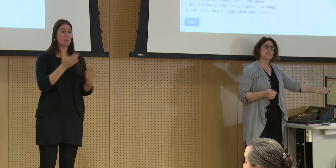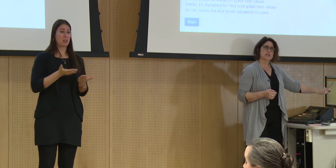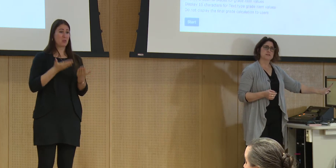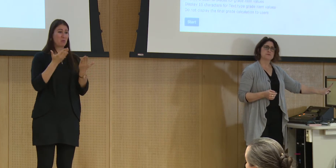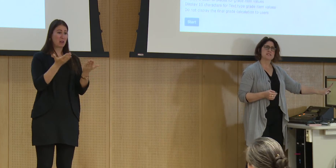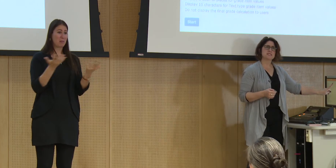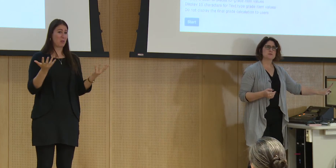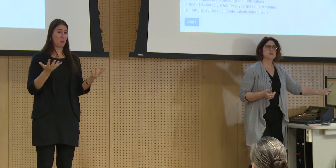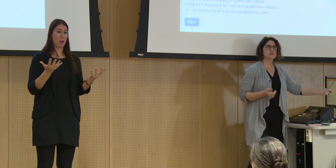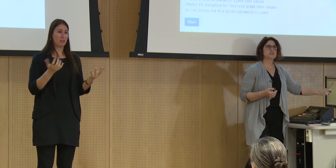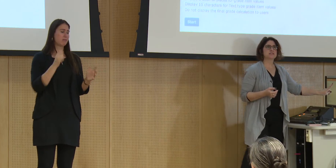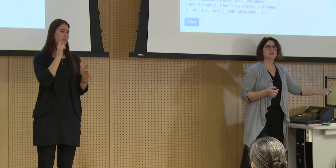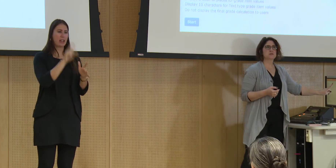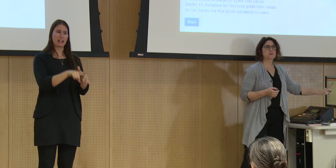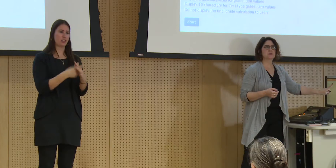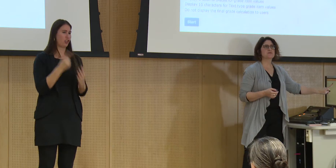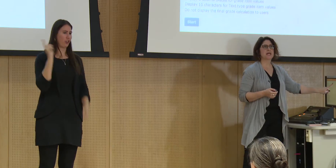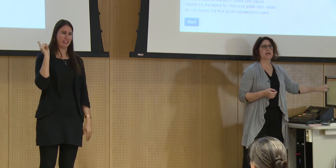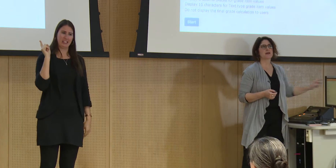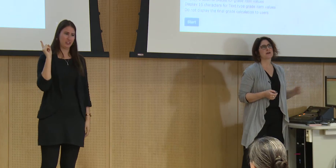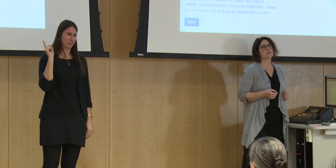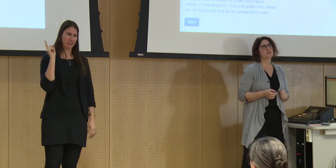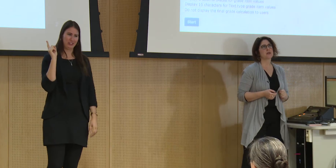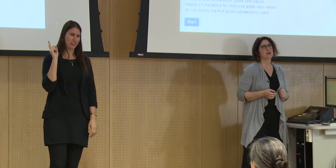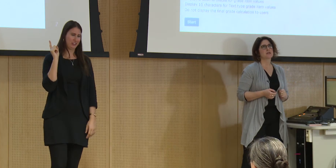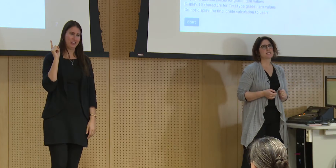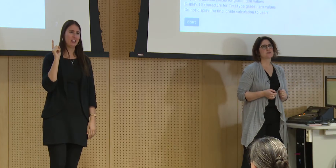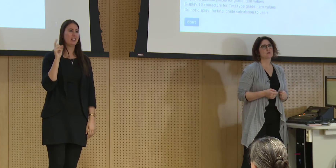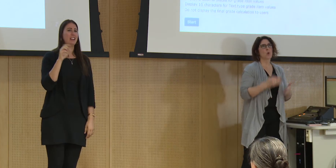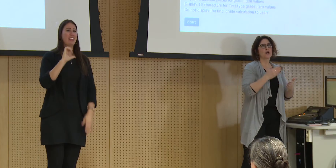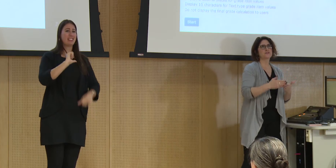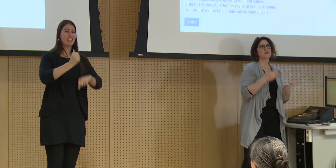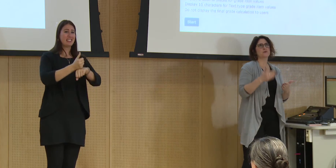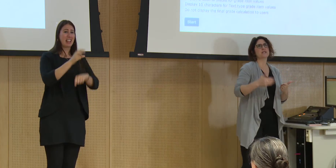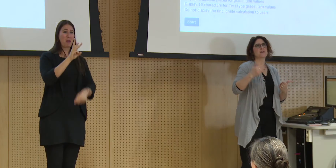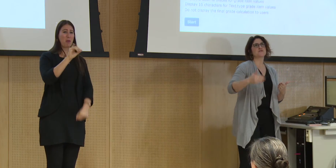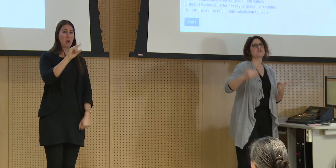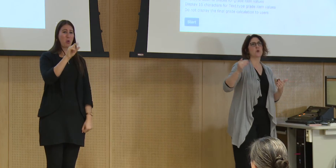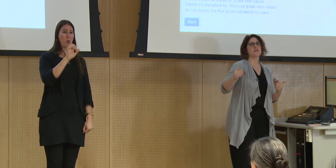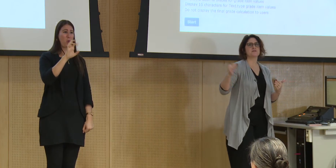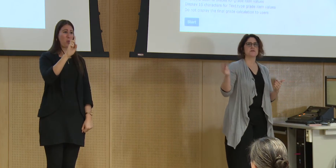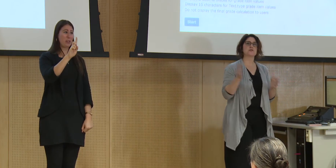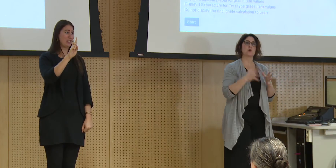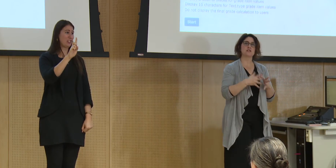The setup wizard is sort of like, walks you through and asks you all these different questions